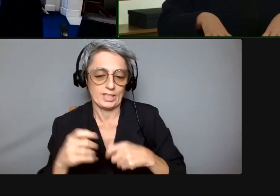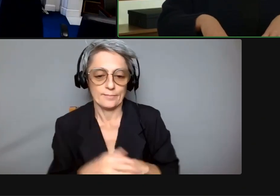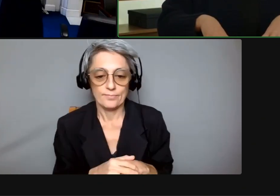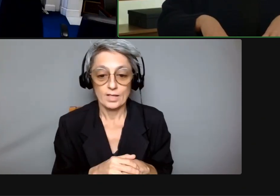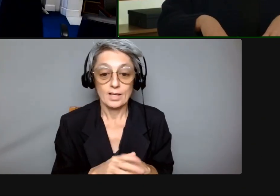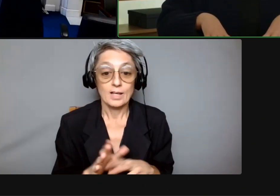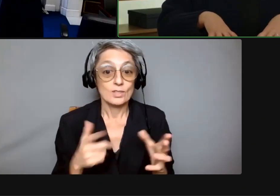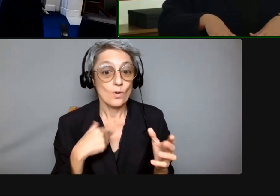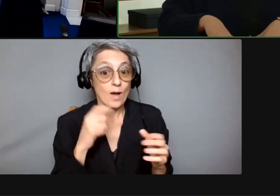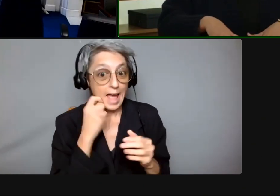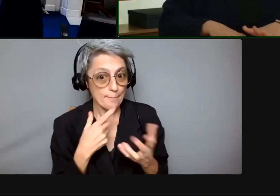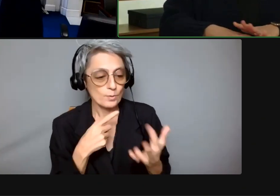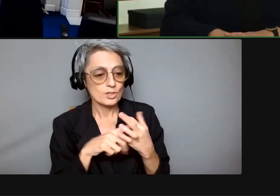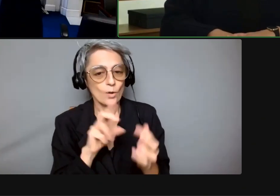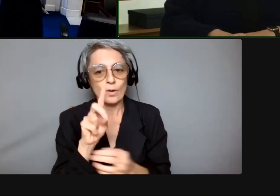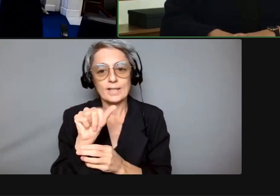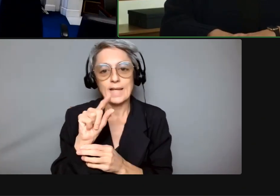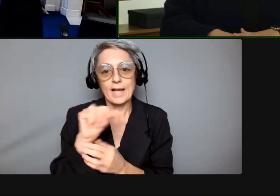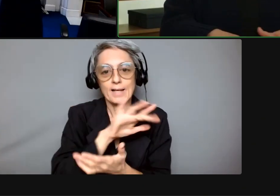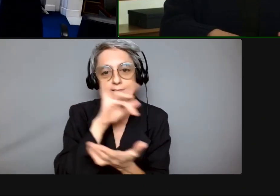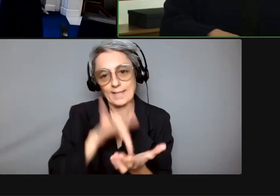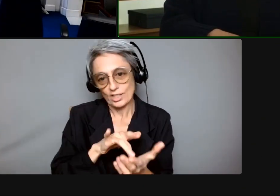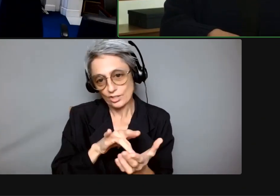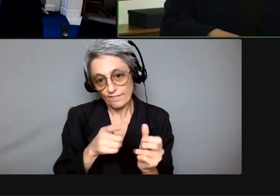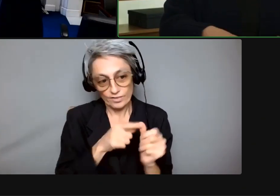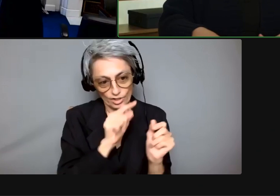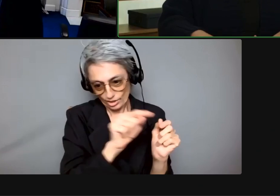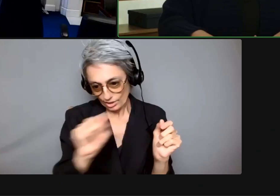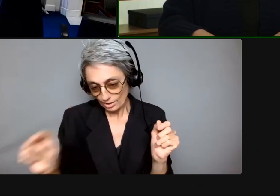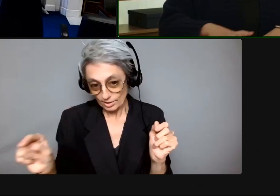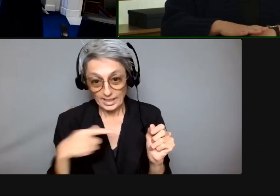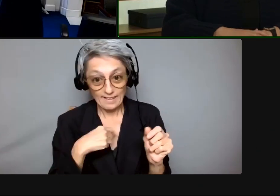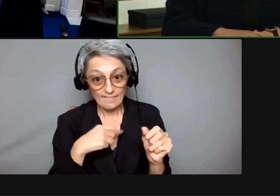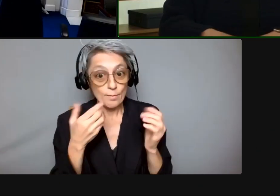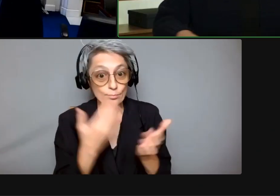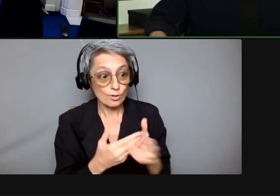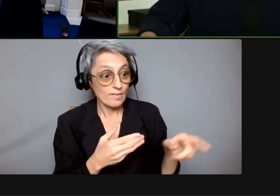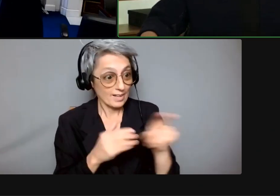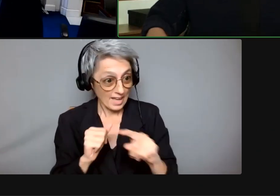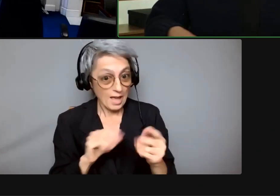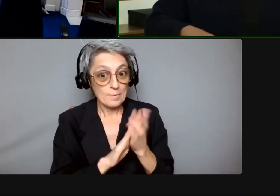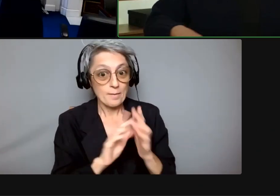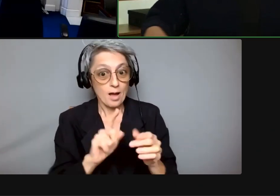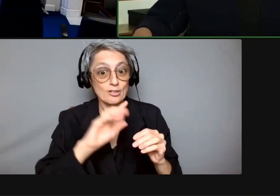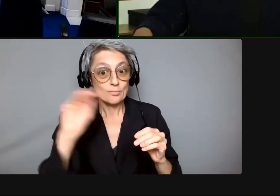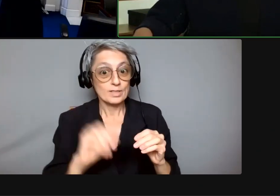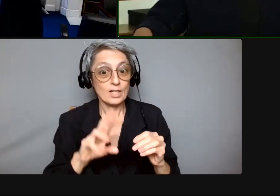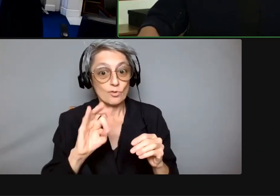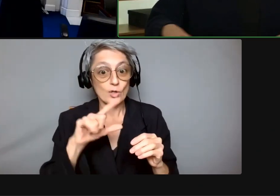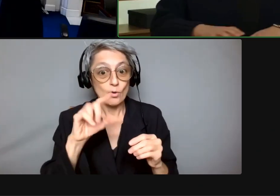that a data center can be 100 percent renewable powered, then that means a lot of other cases